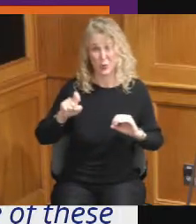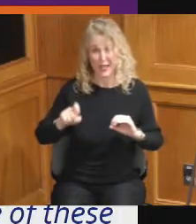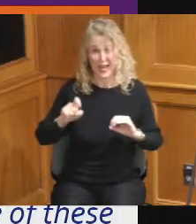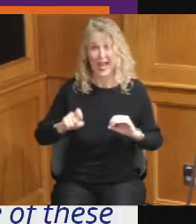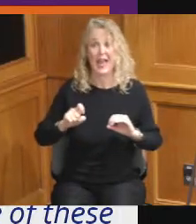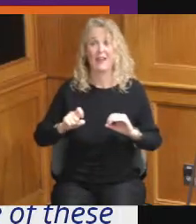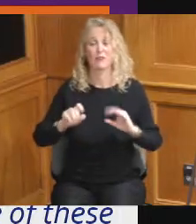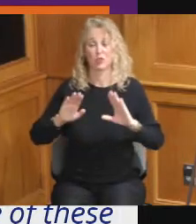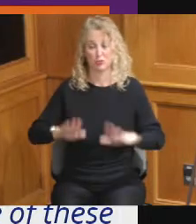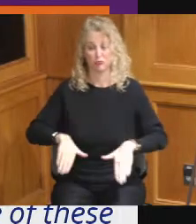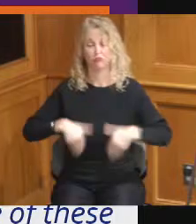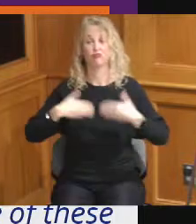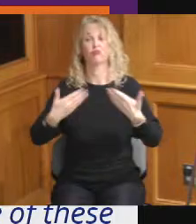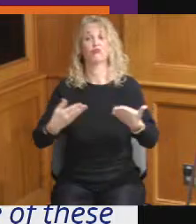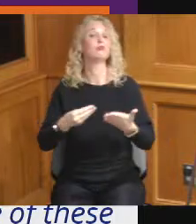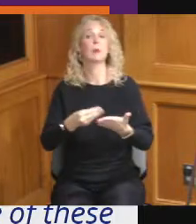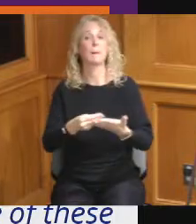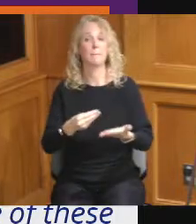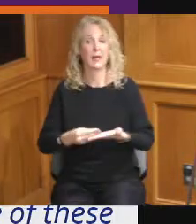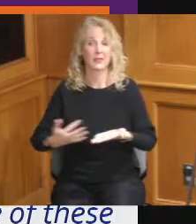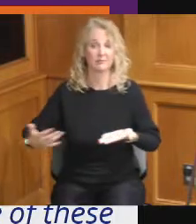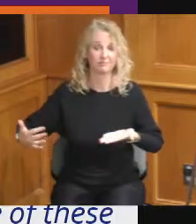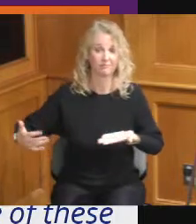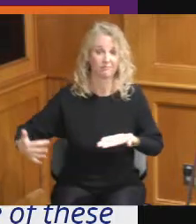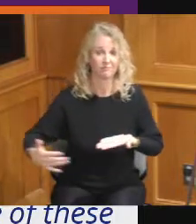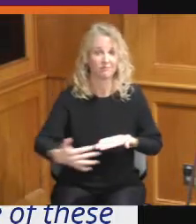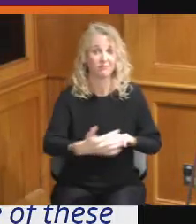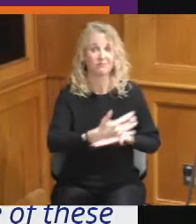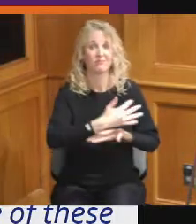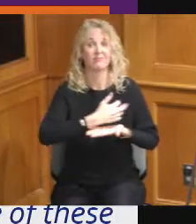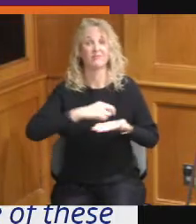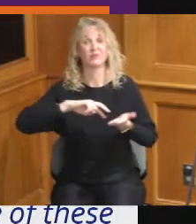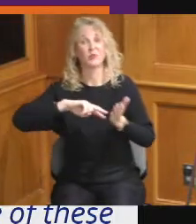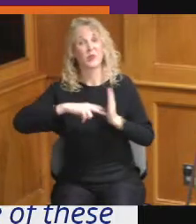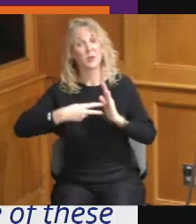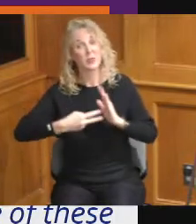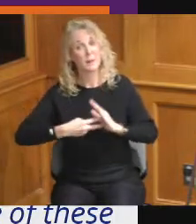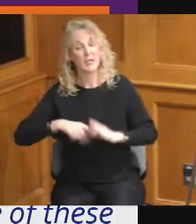happen and there needs to be an understanding that there will be a partner ship and sources available